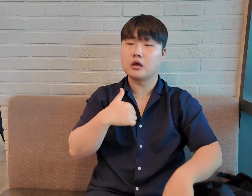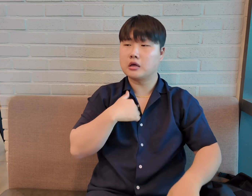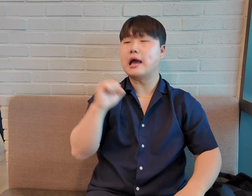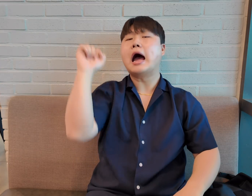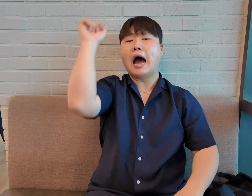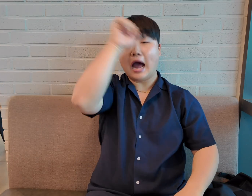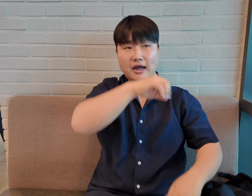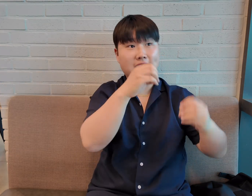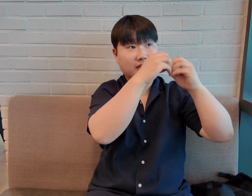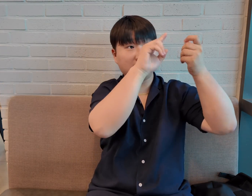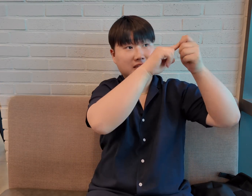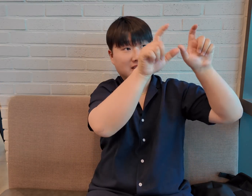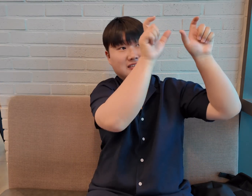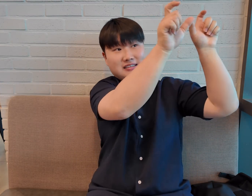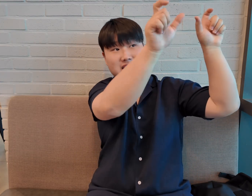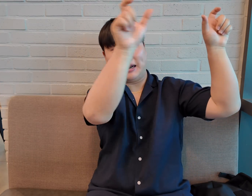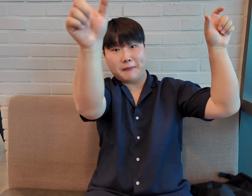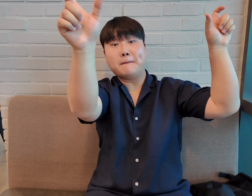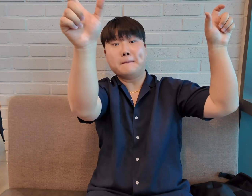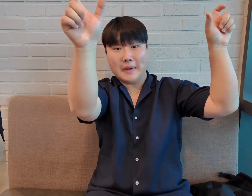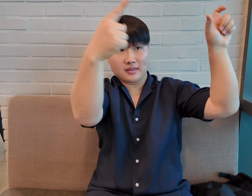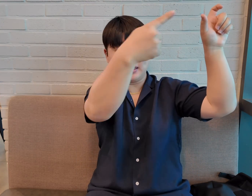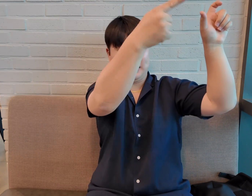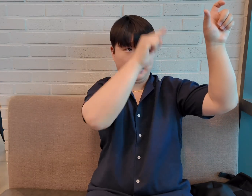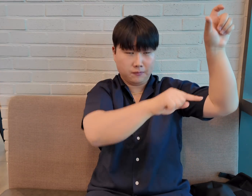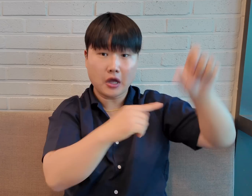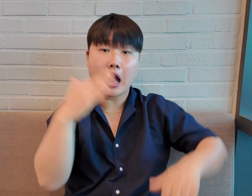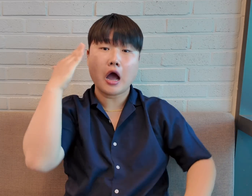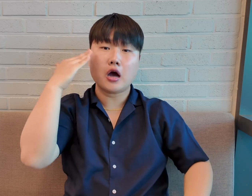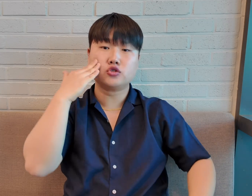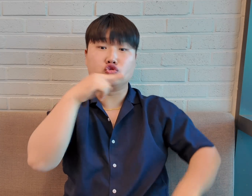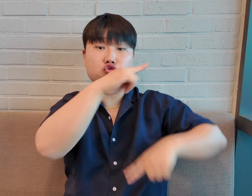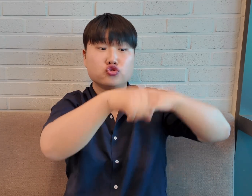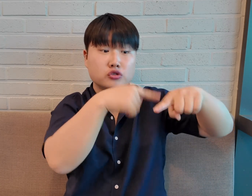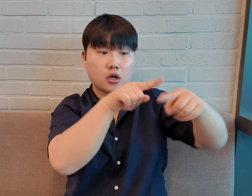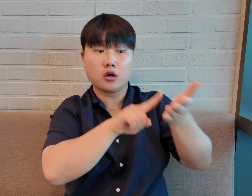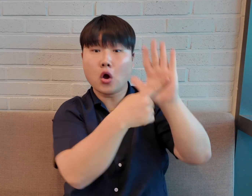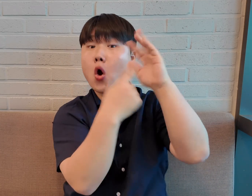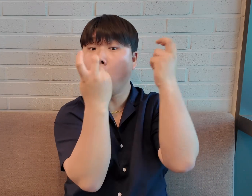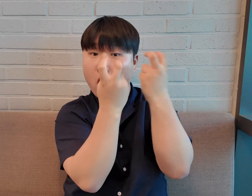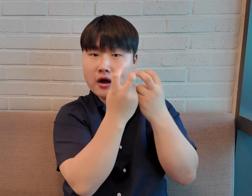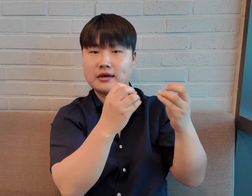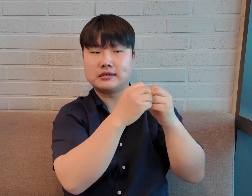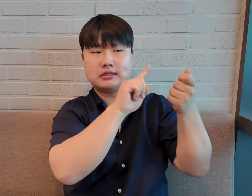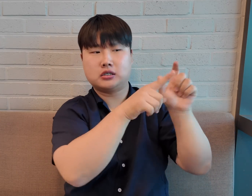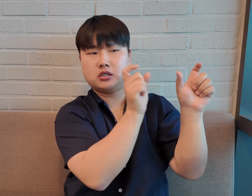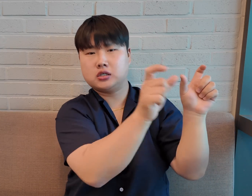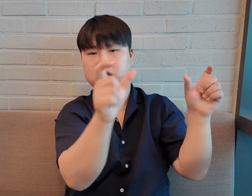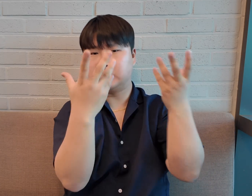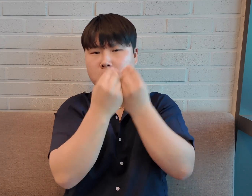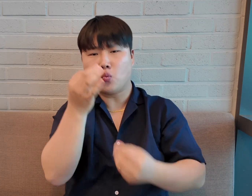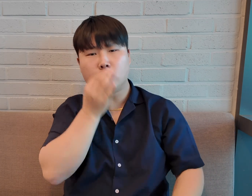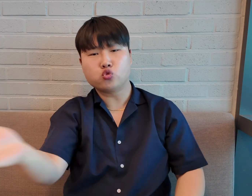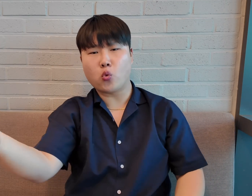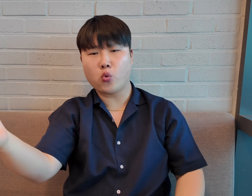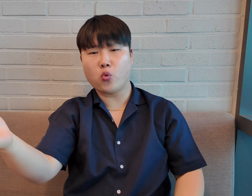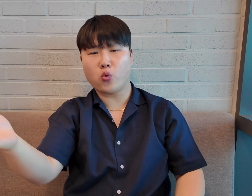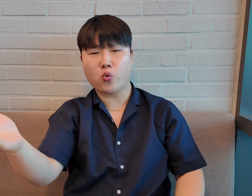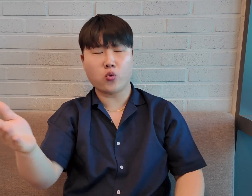Then, I write the Korean sentence and show in writing how to express it in Korean sign language (correspondence X).